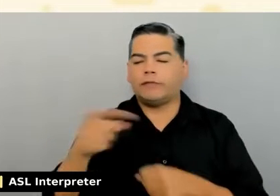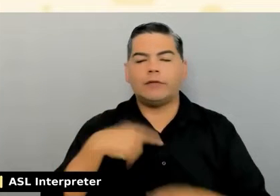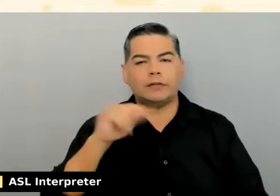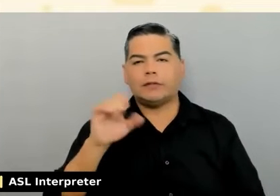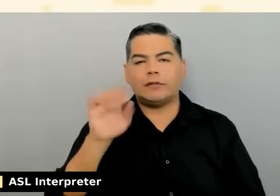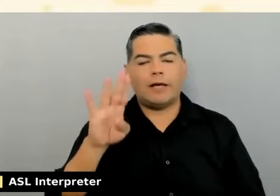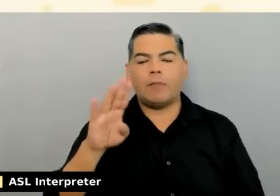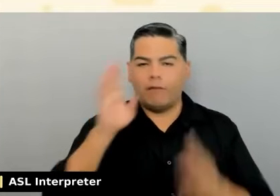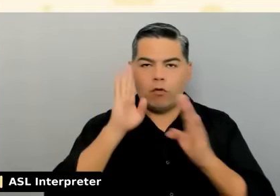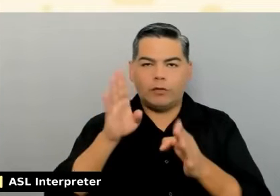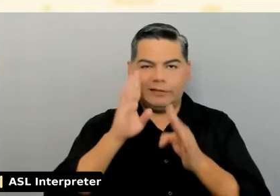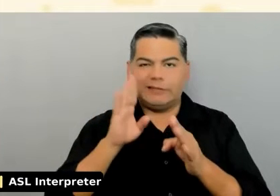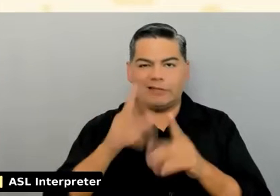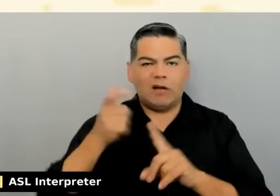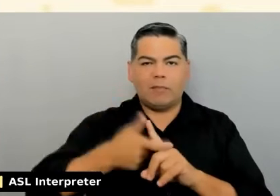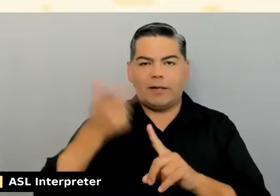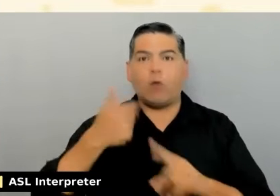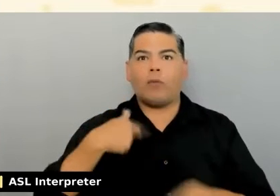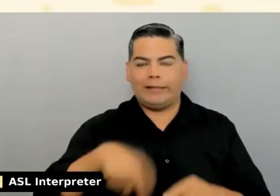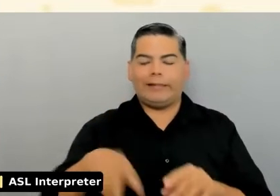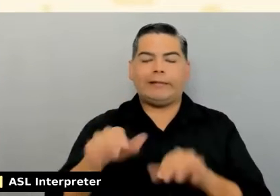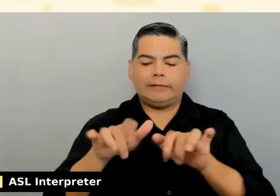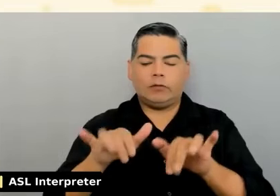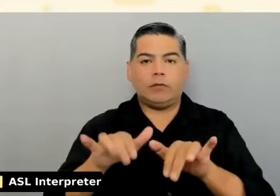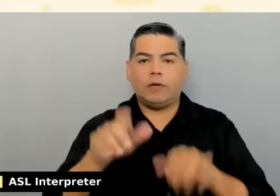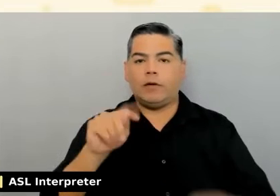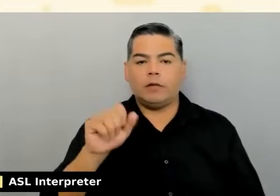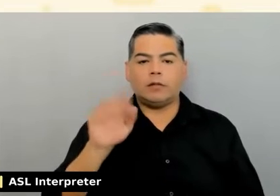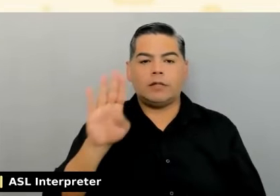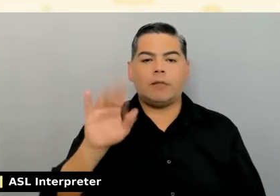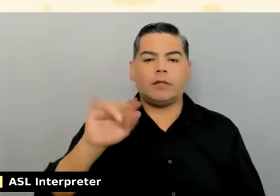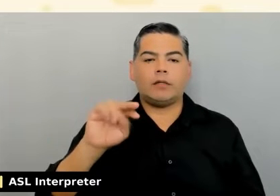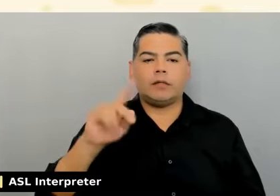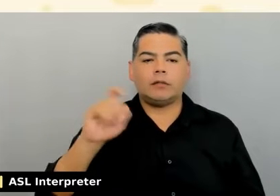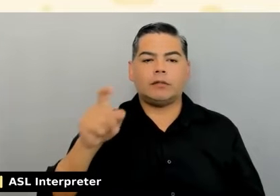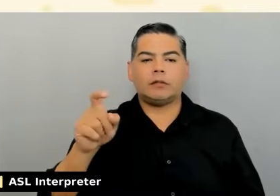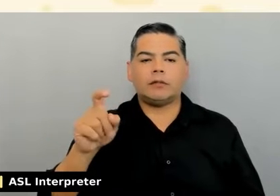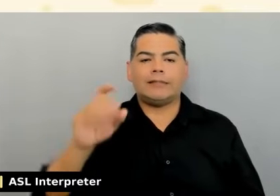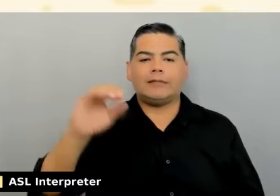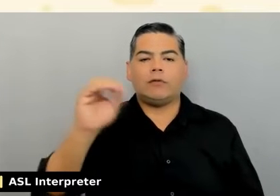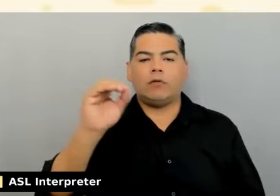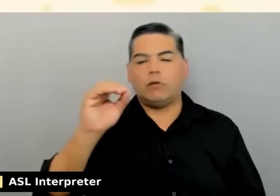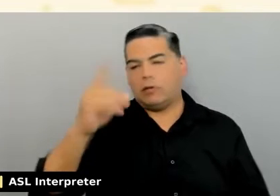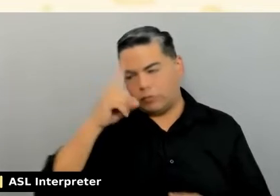We need to specify tabindex zero to make sure that they receive keyboard focus.